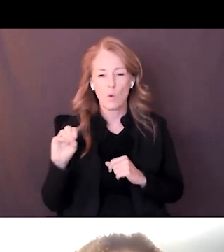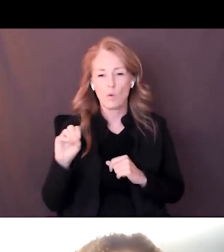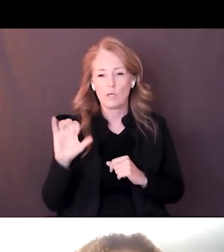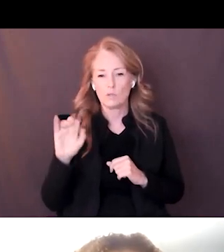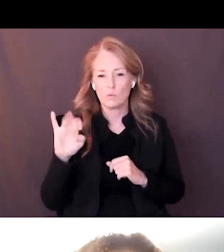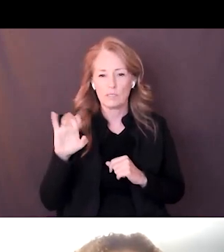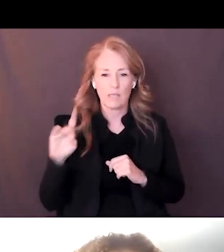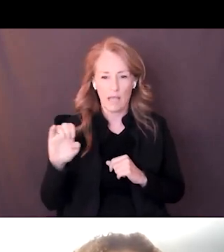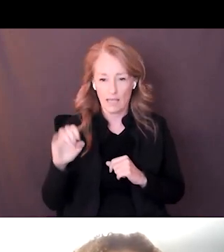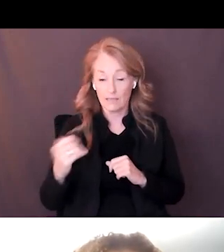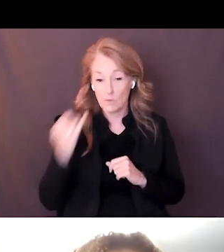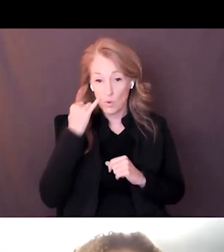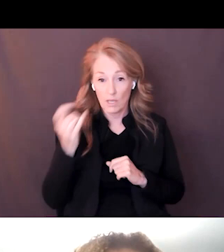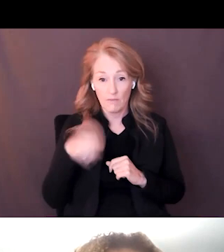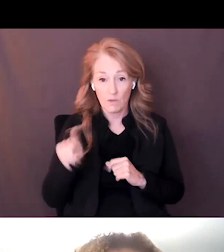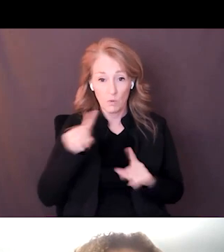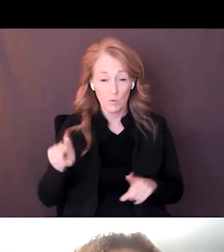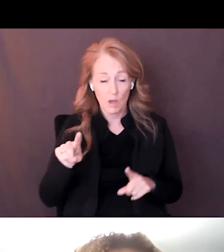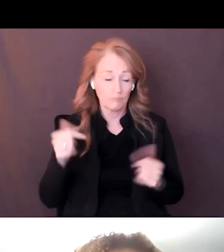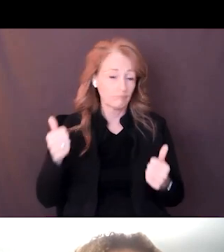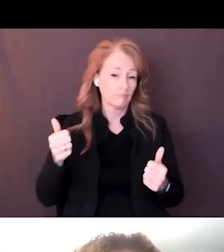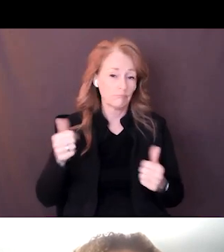I WILL NOT BE THERE, BUT I WAS GLAD TO BE ABLE TO REPRESENT